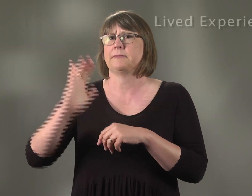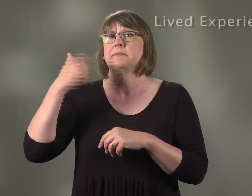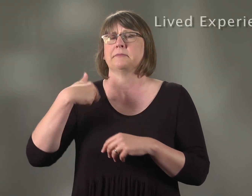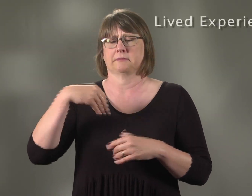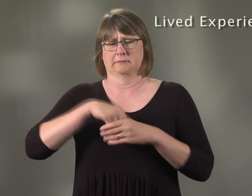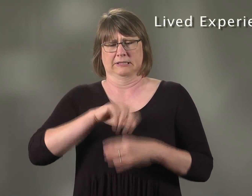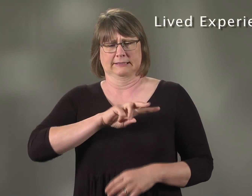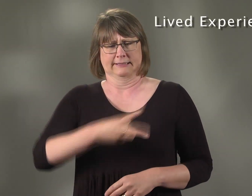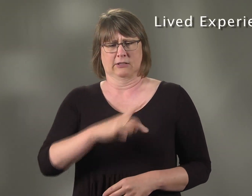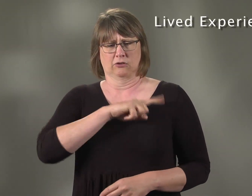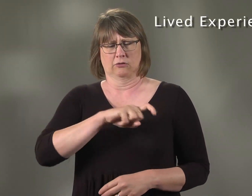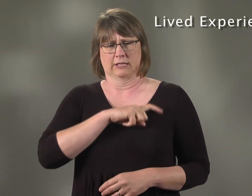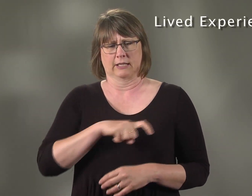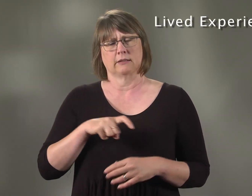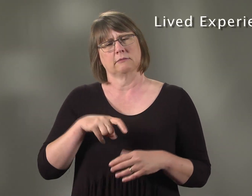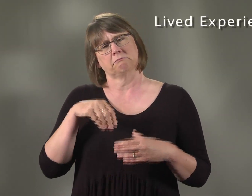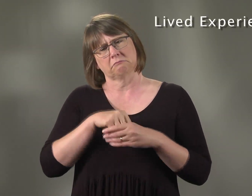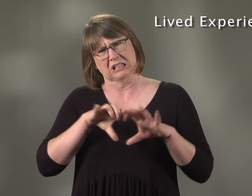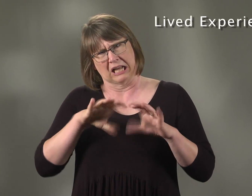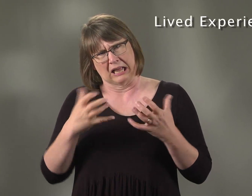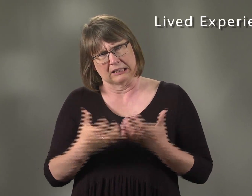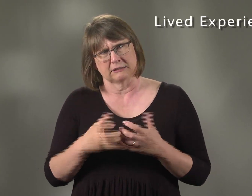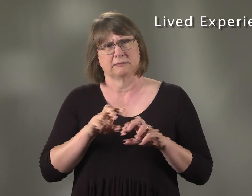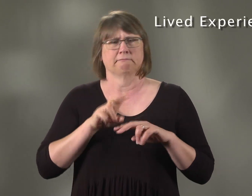I remember when I was in second grade and in class